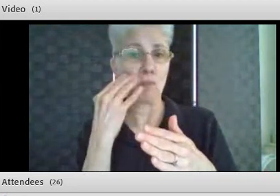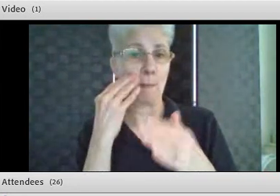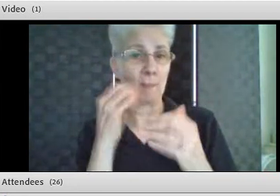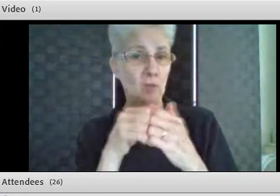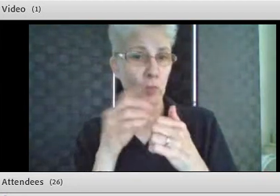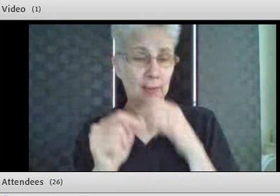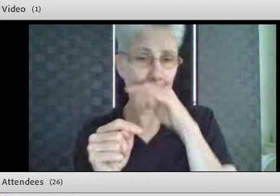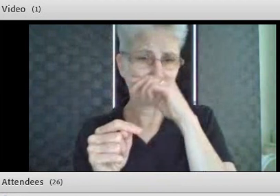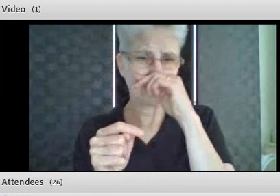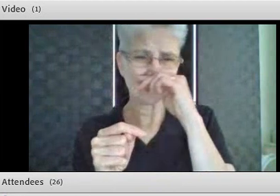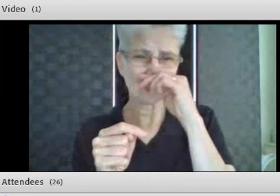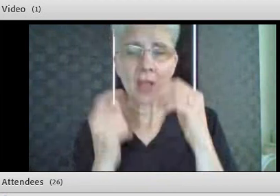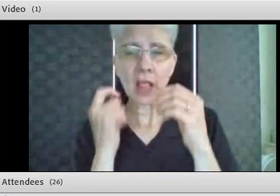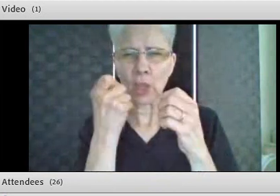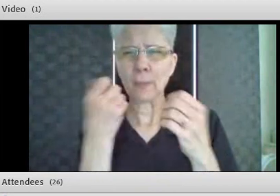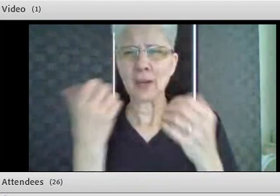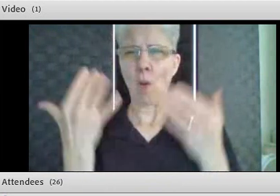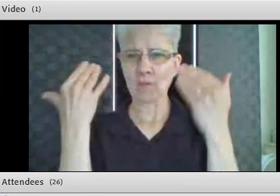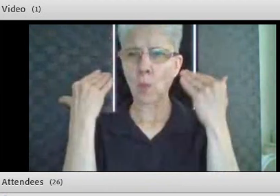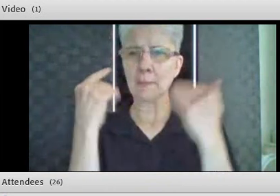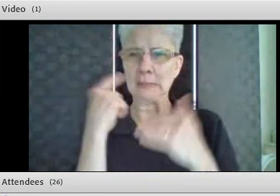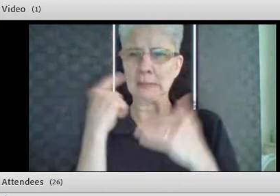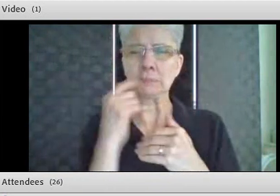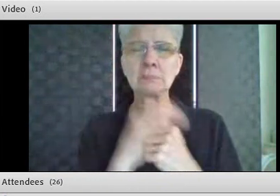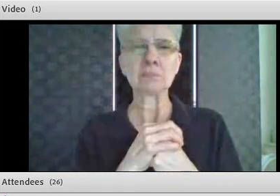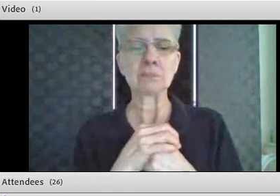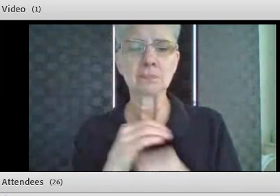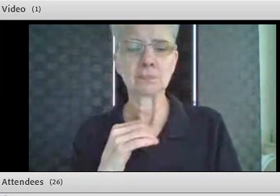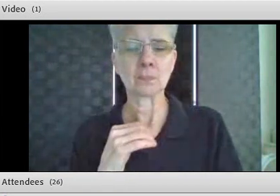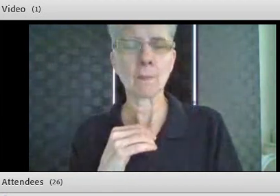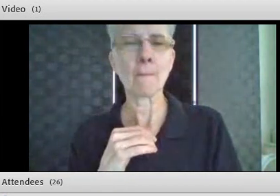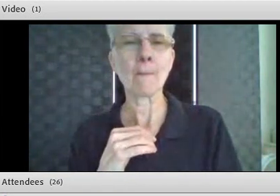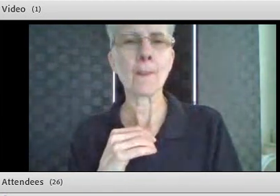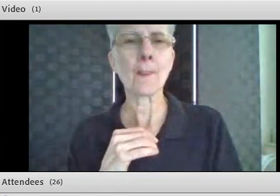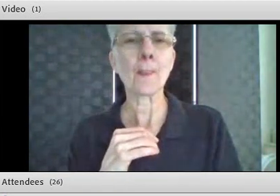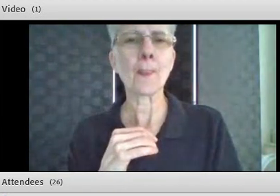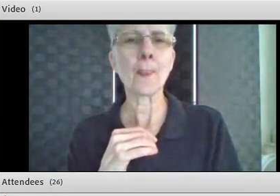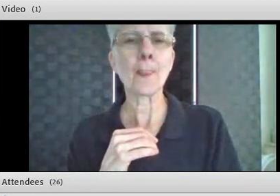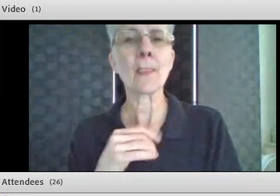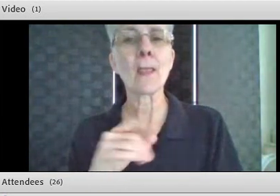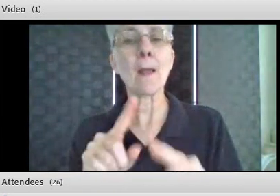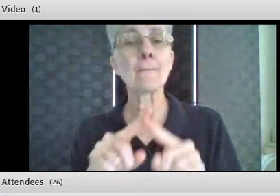and maybe some teachers and staff too -- This might be -- The top one is how music might look to you